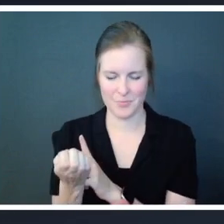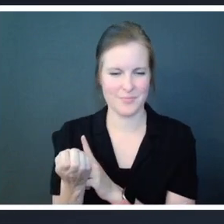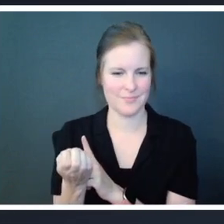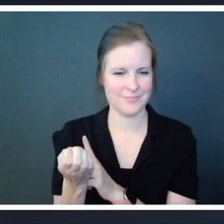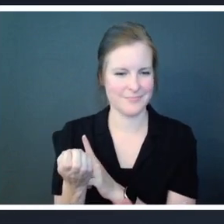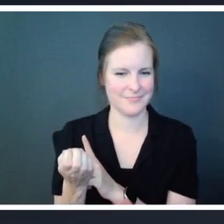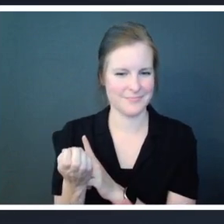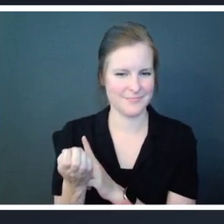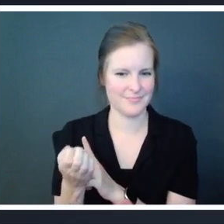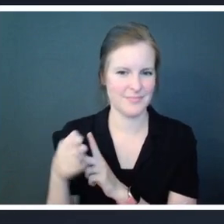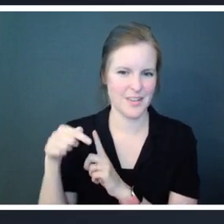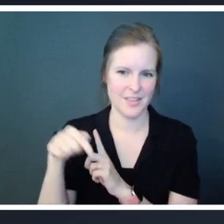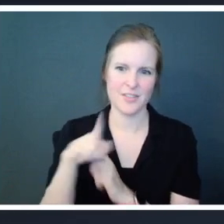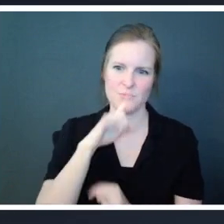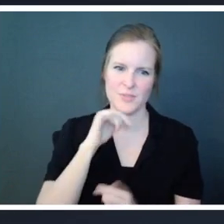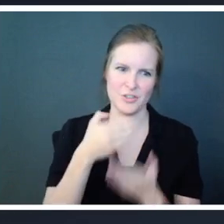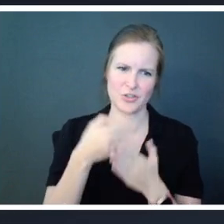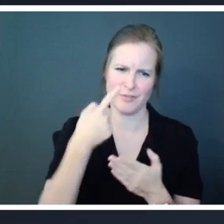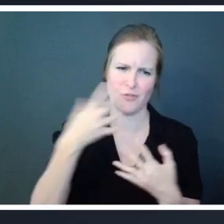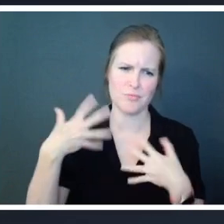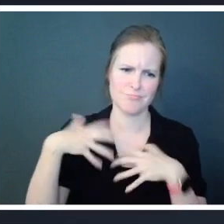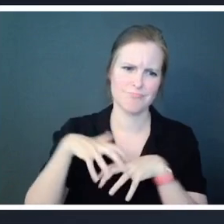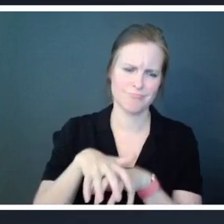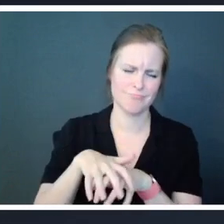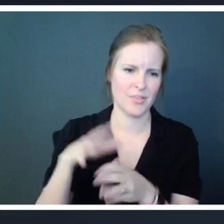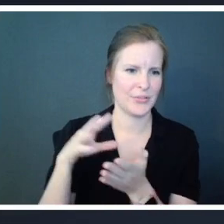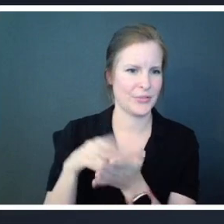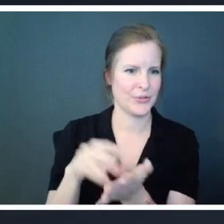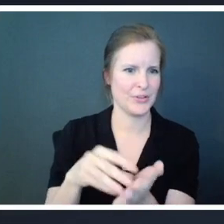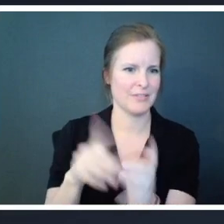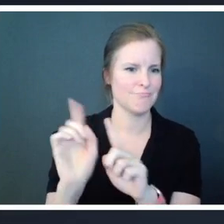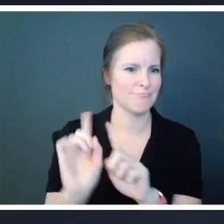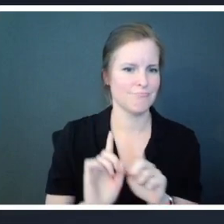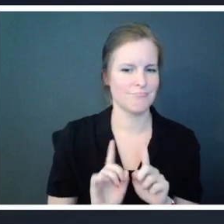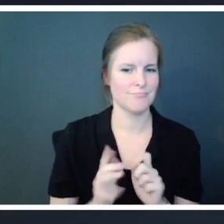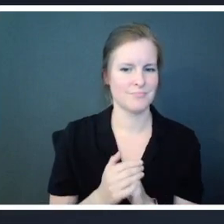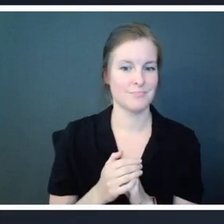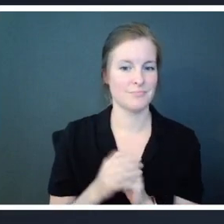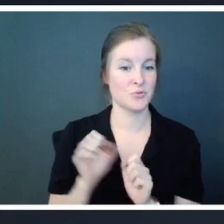interdisciplinary learning. Here you can see a set of postage stamps that were issued in observance